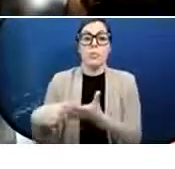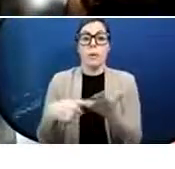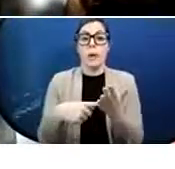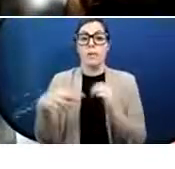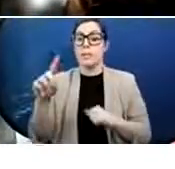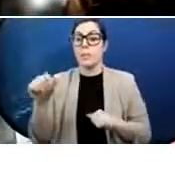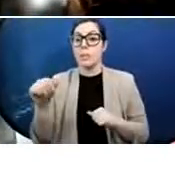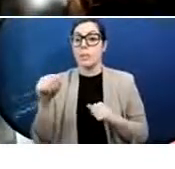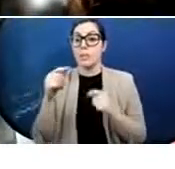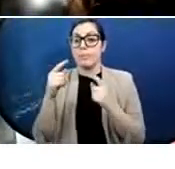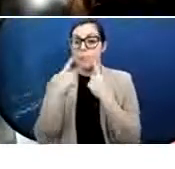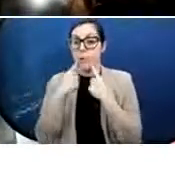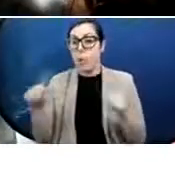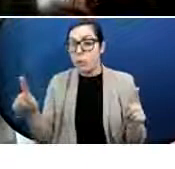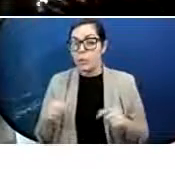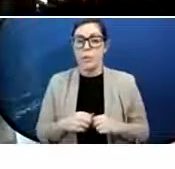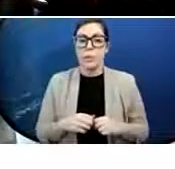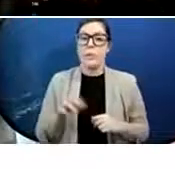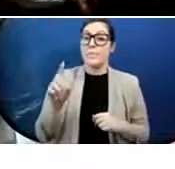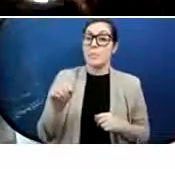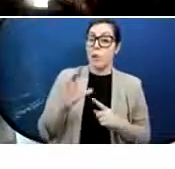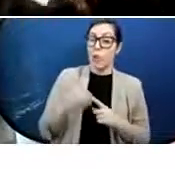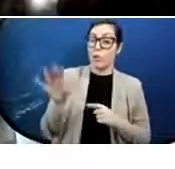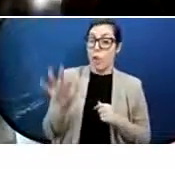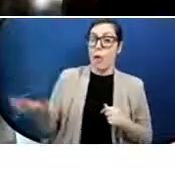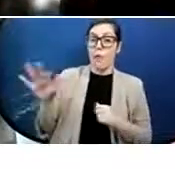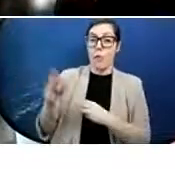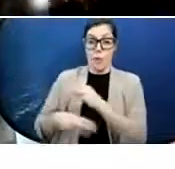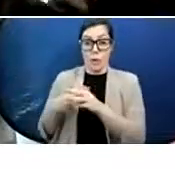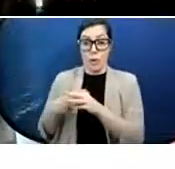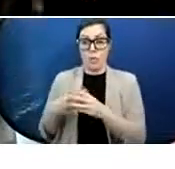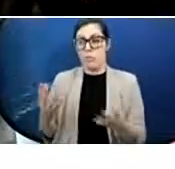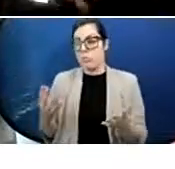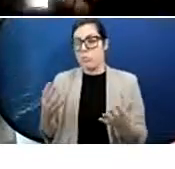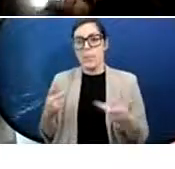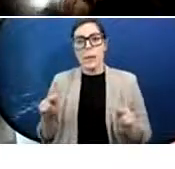disability culture around the world so getting people to think about not only the procedure